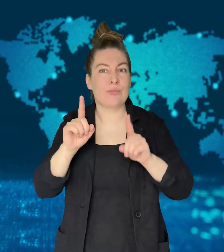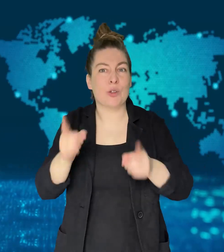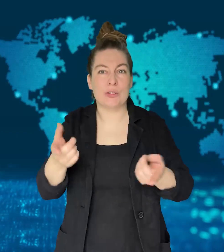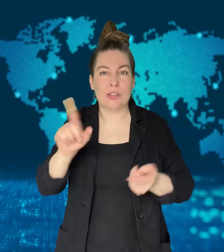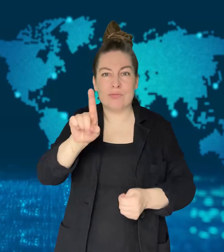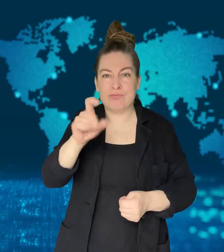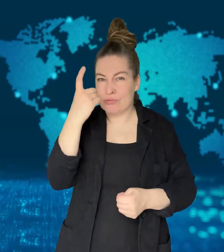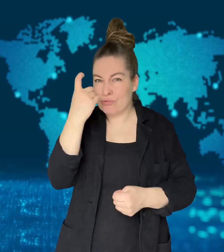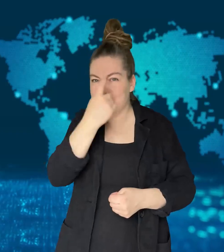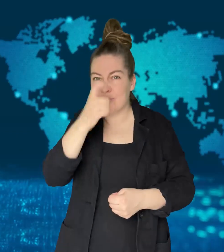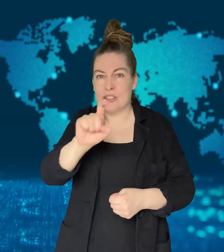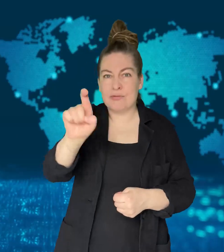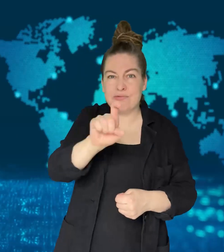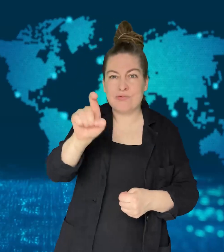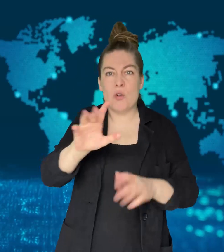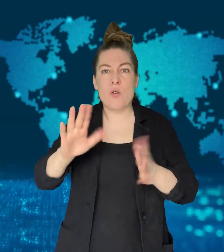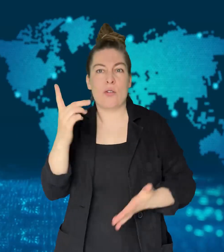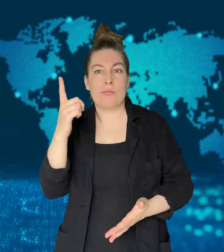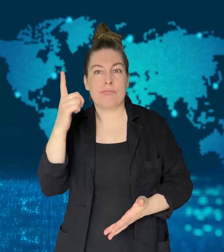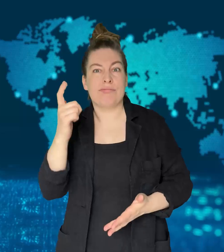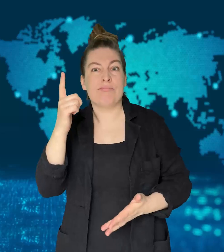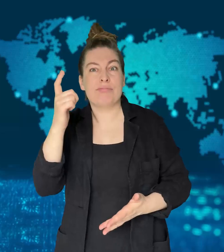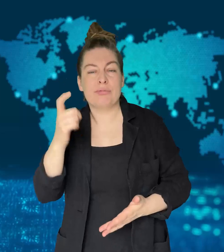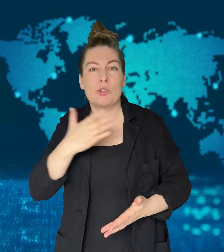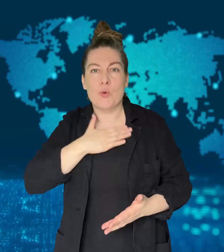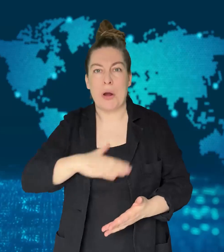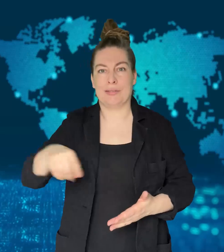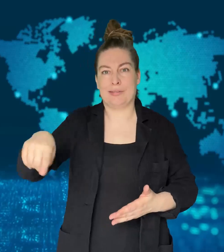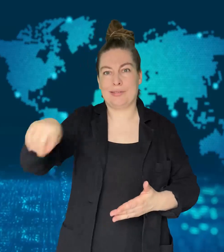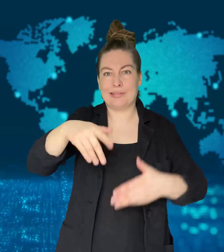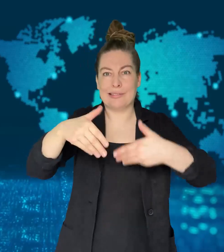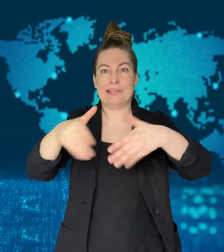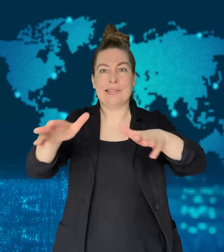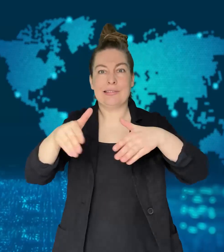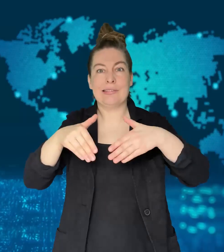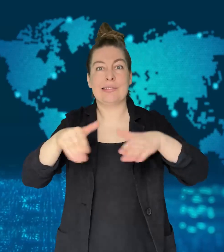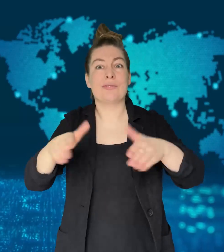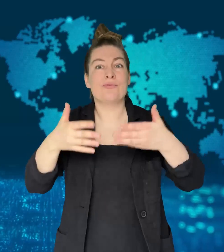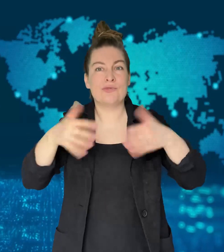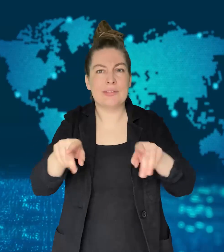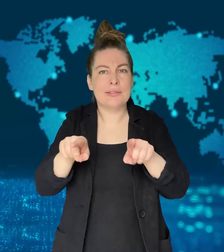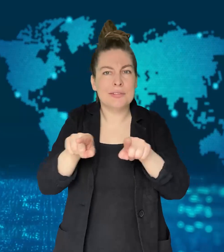and even bullets to push back crowds.